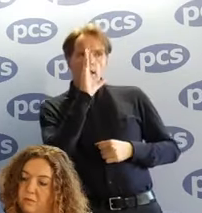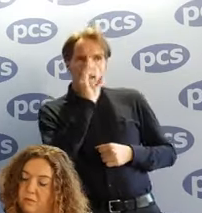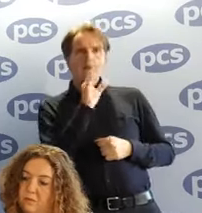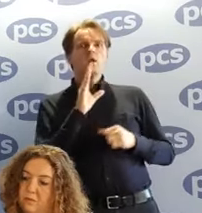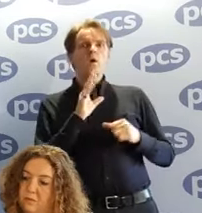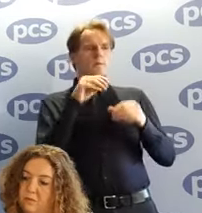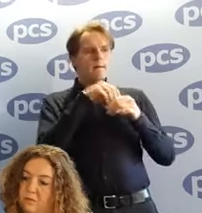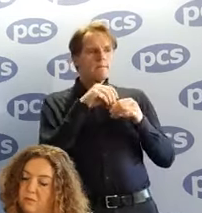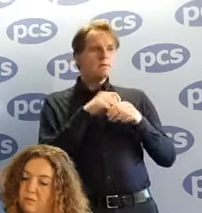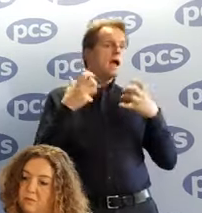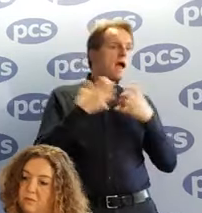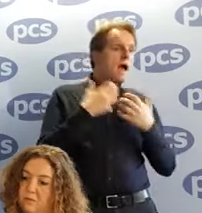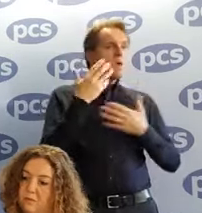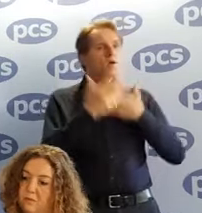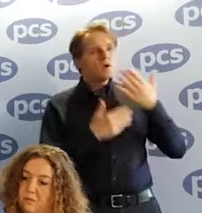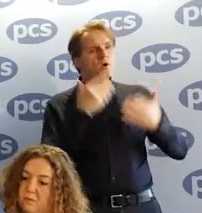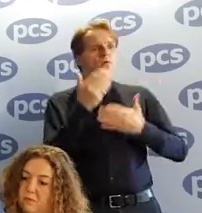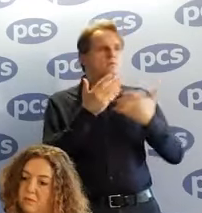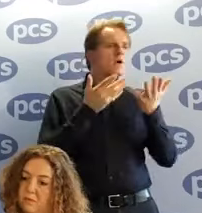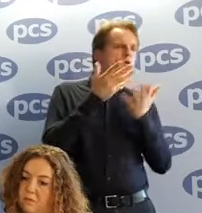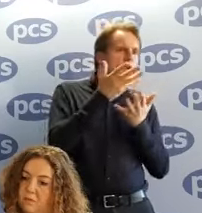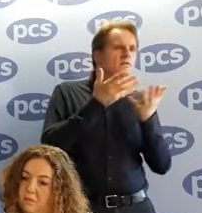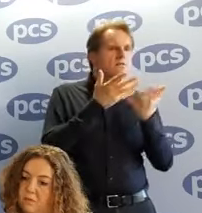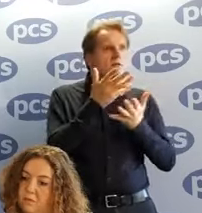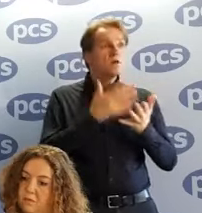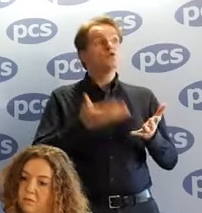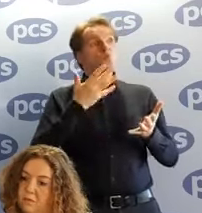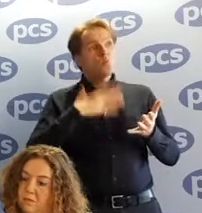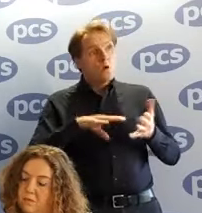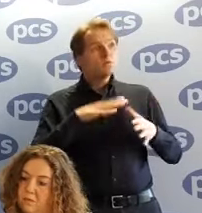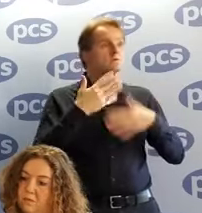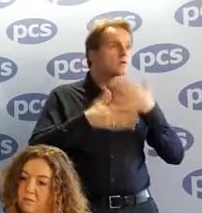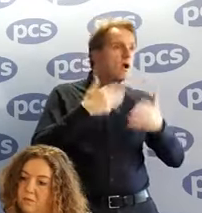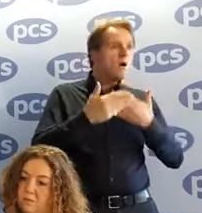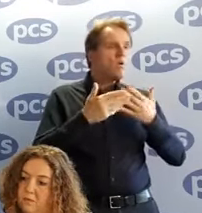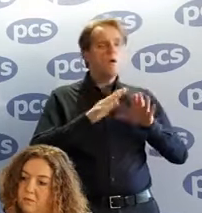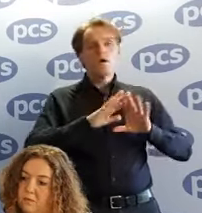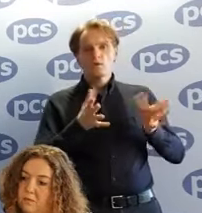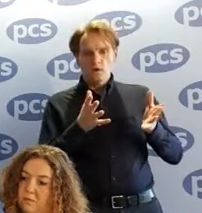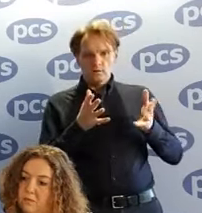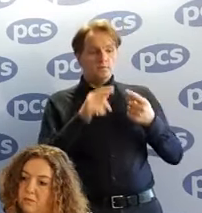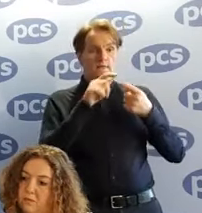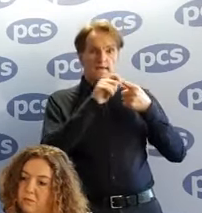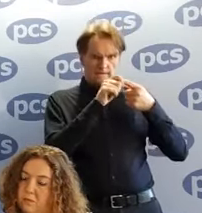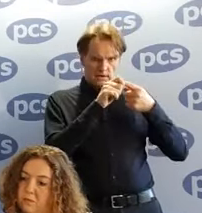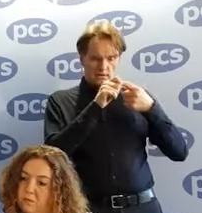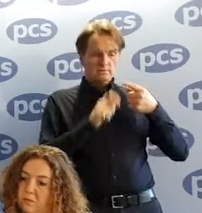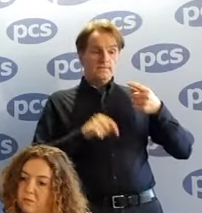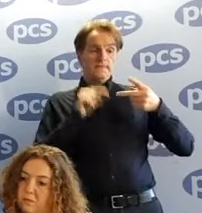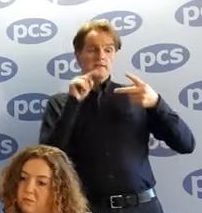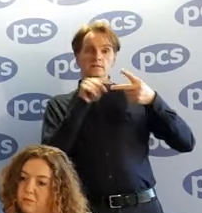consulting again on whether people then want to proceed with the action - that's an important thing to say. The second important thing to say is this - the